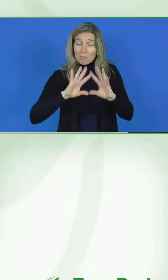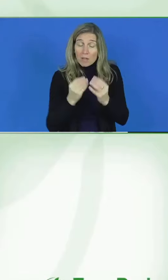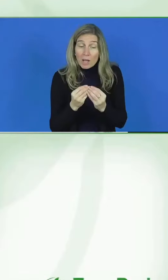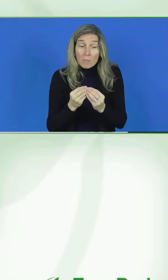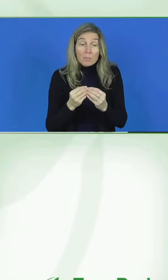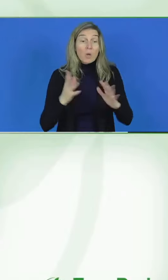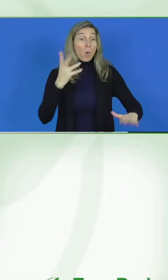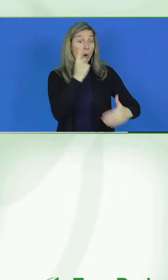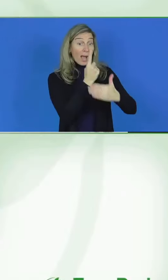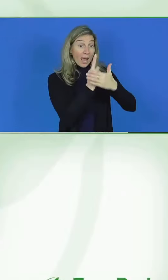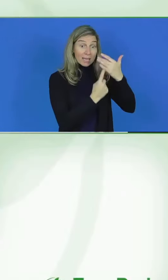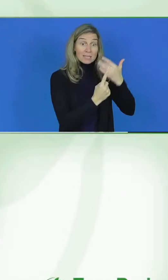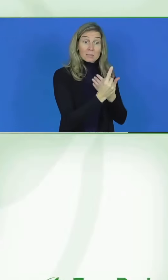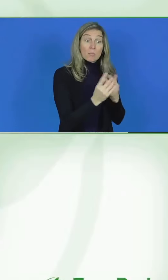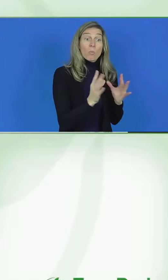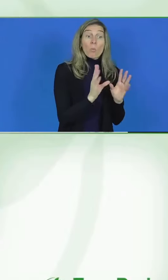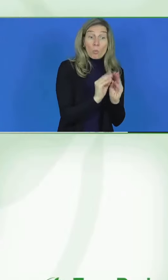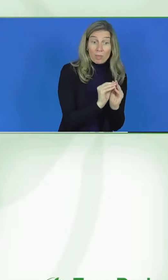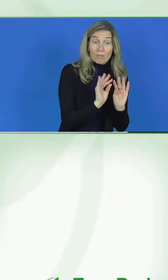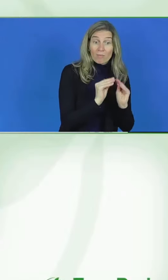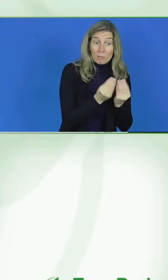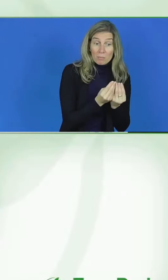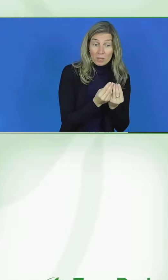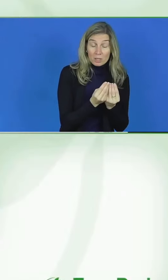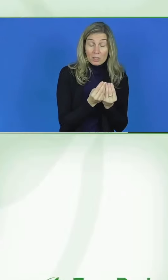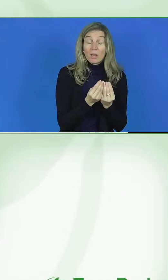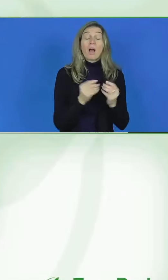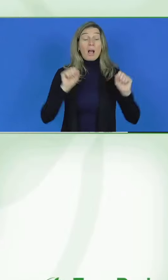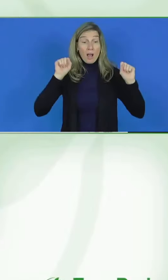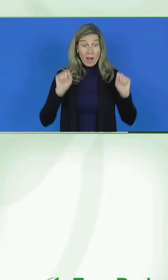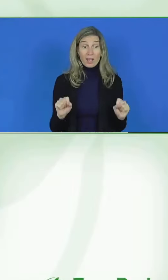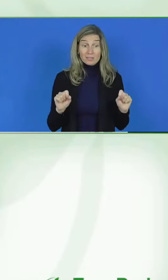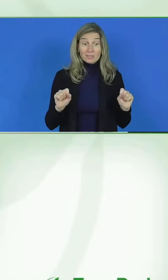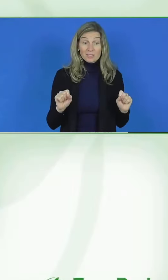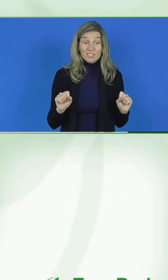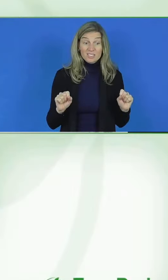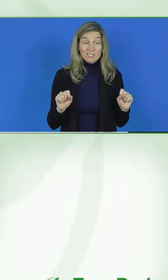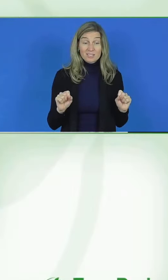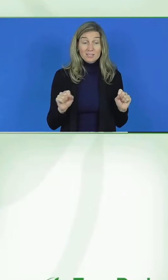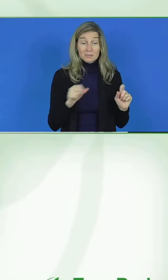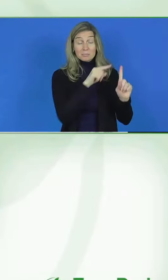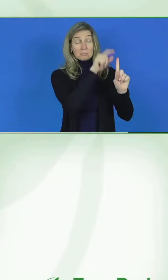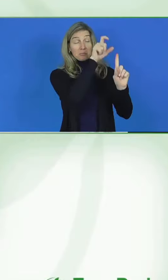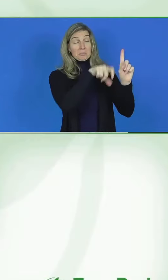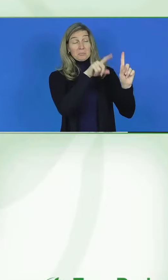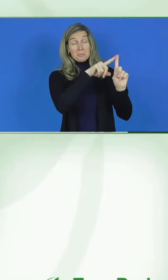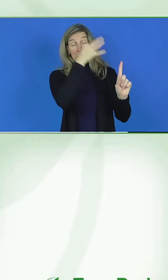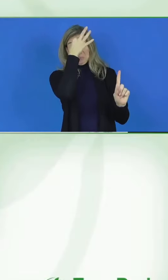Charlie had the first personal budget for a child in Minnesota in